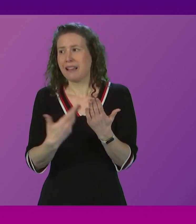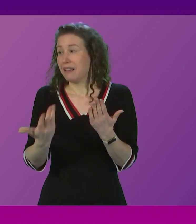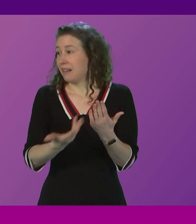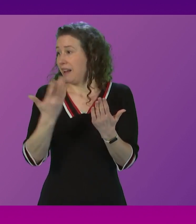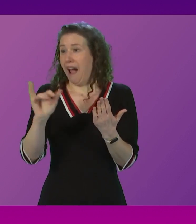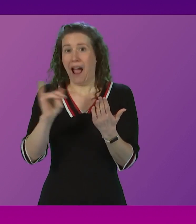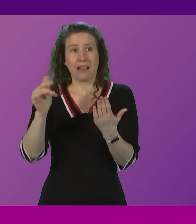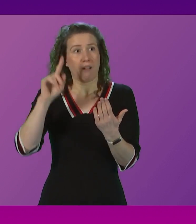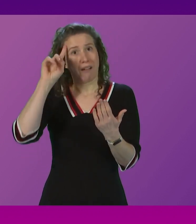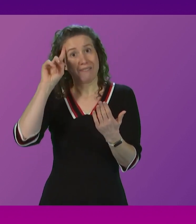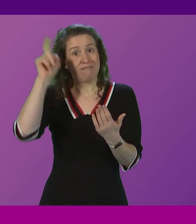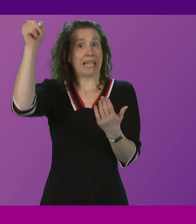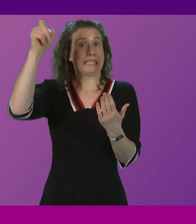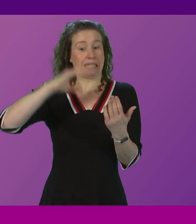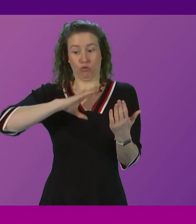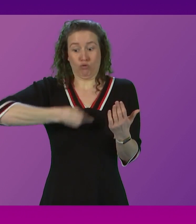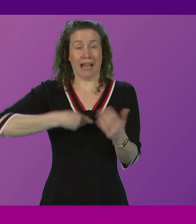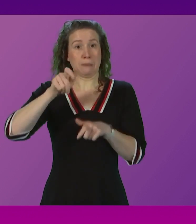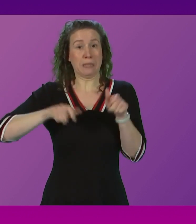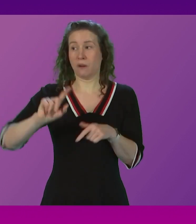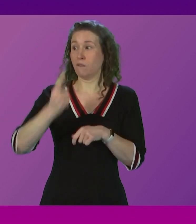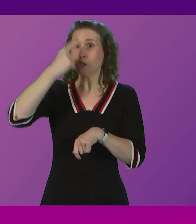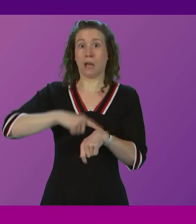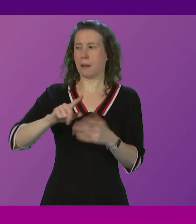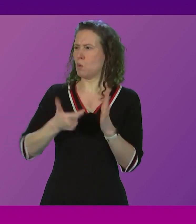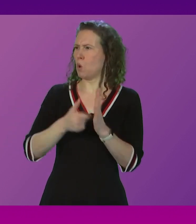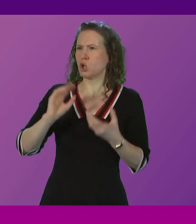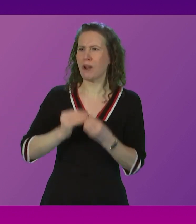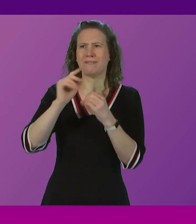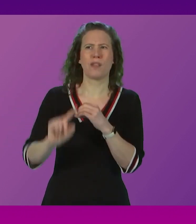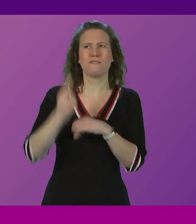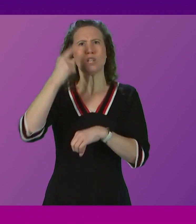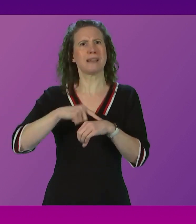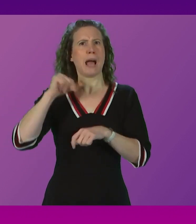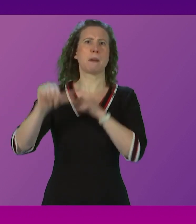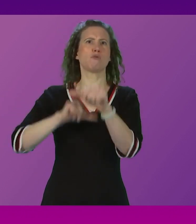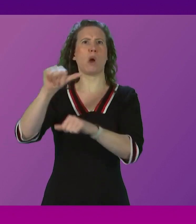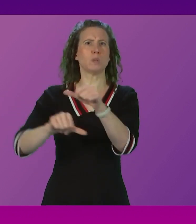either inventing trans people or creating for the first time a process by which somebody can